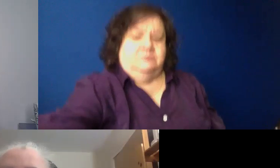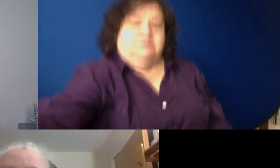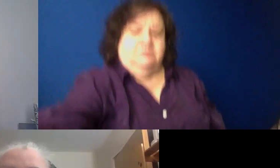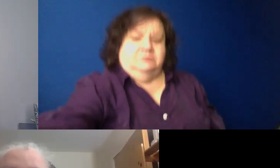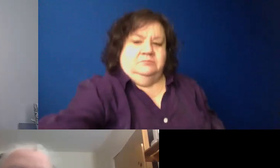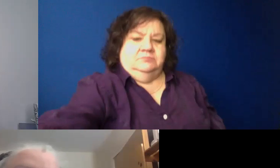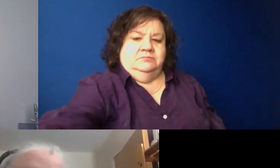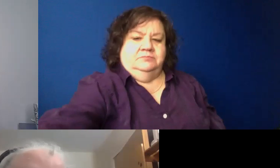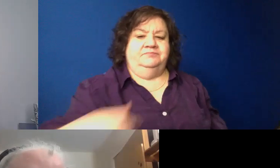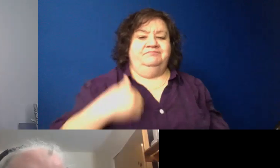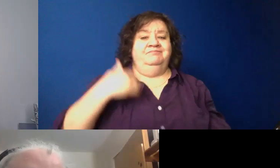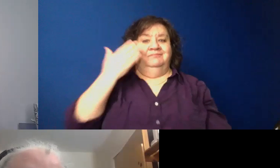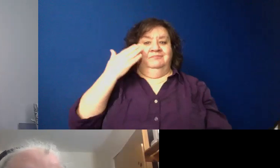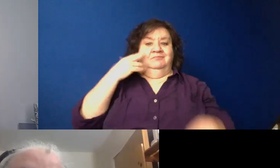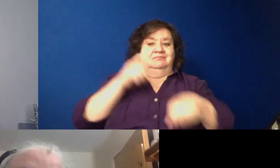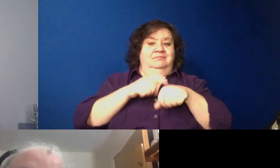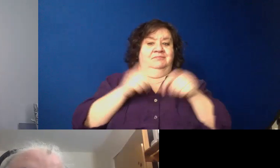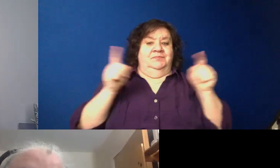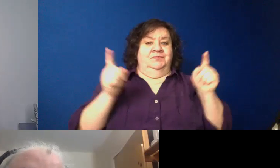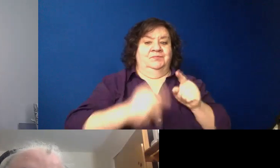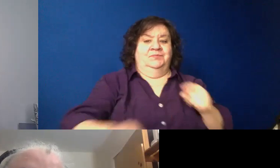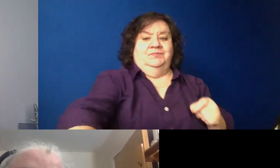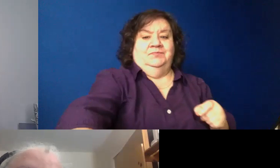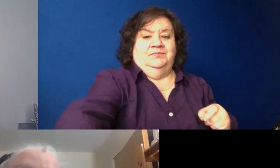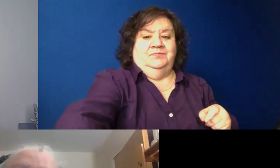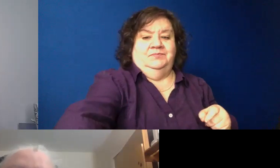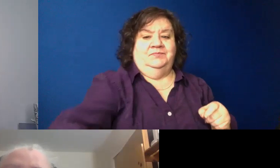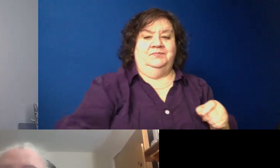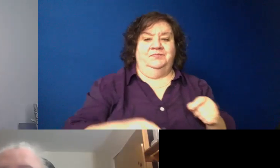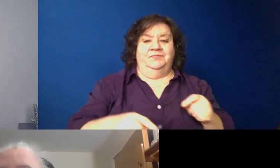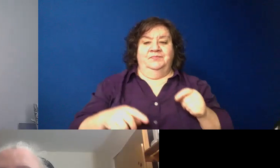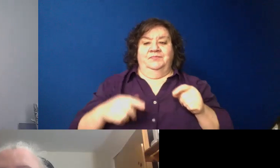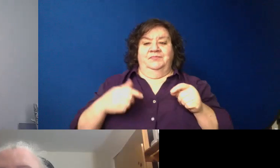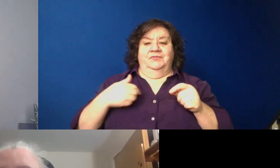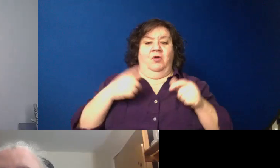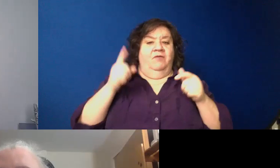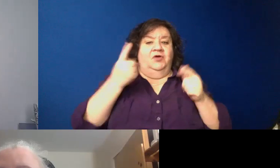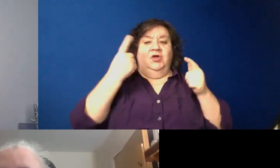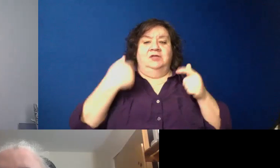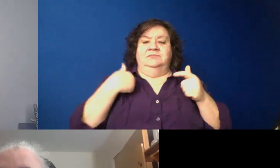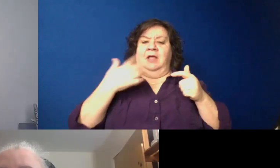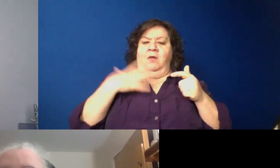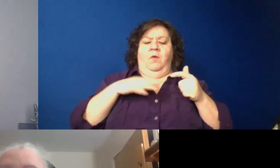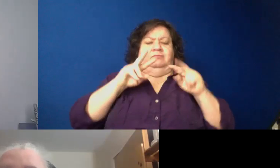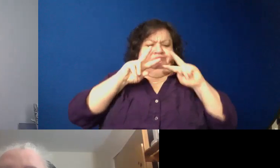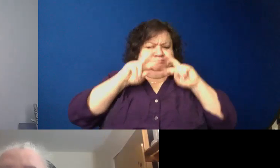towards the end of last year which really looked at opd involvement in climate action and justice